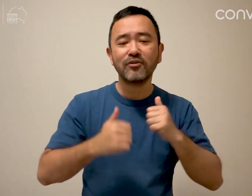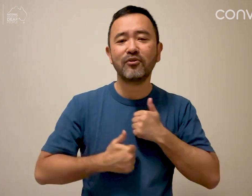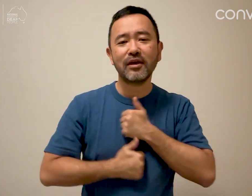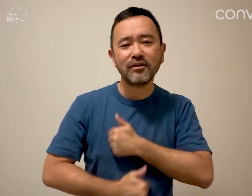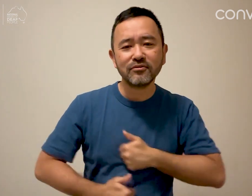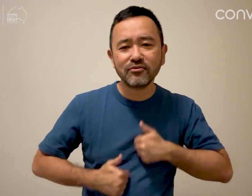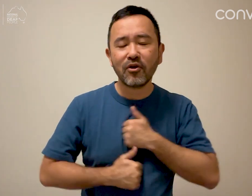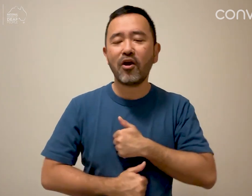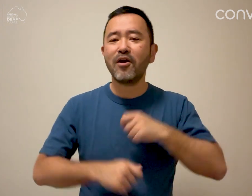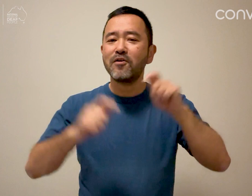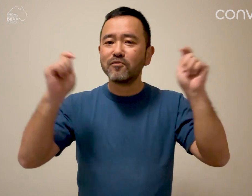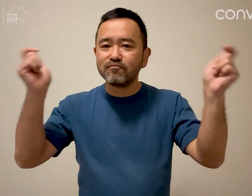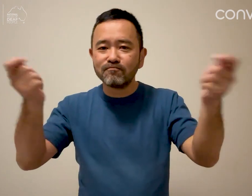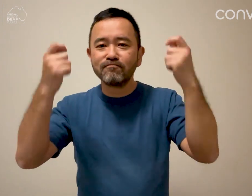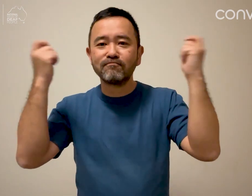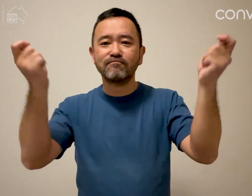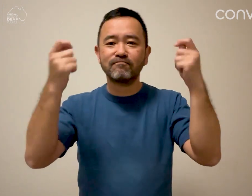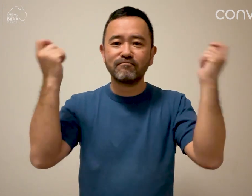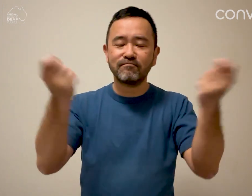and enjoy celebrating with those we come across.